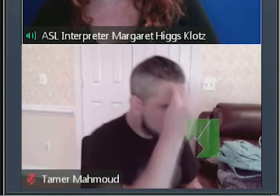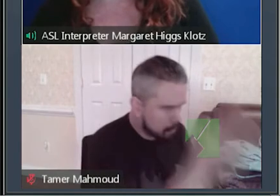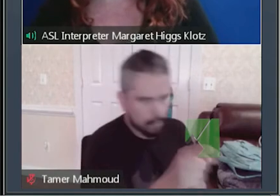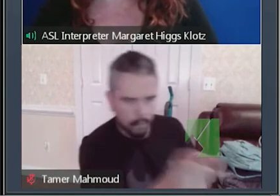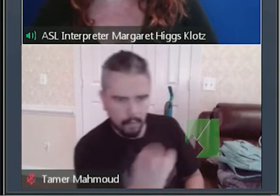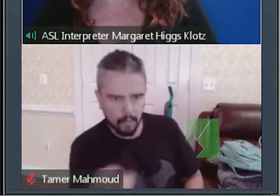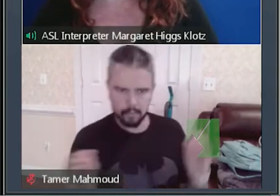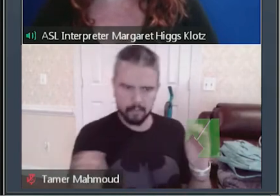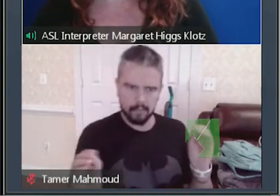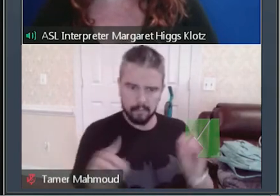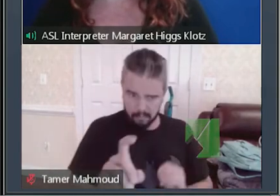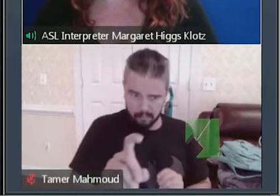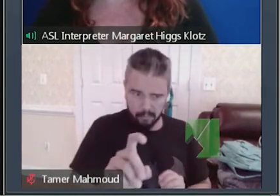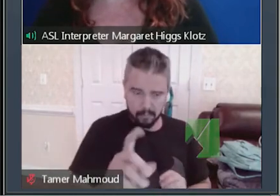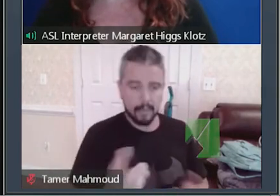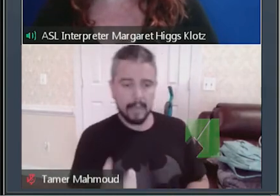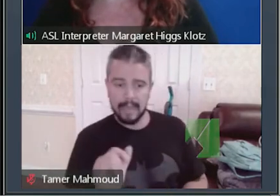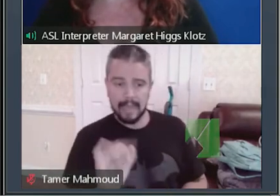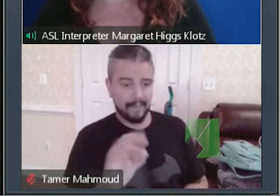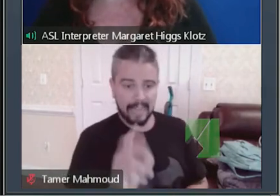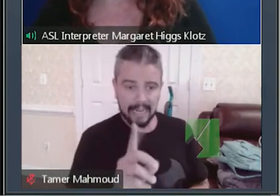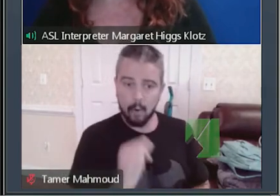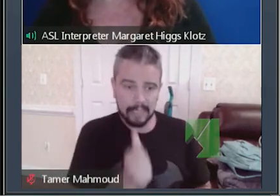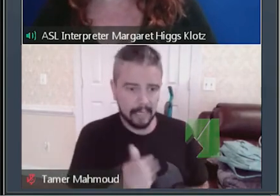And PG County went ahead and approved that purchase without